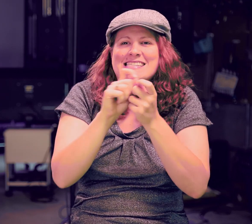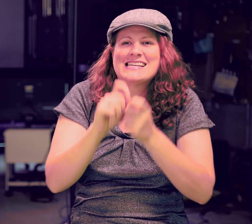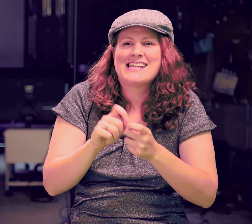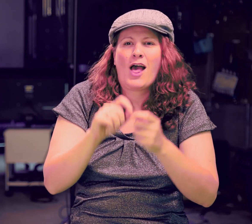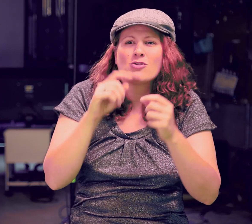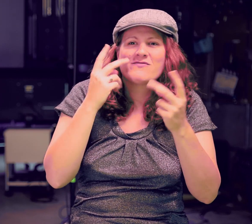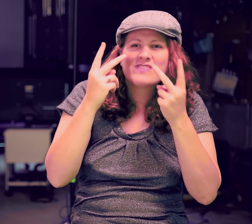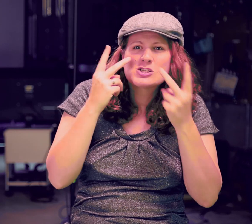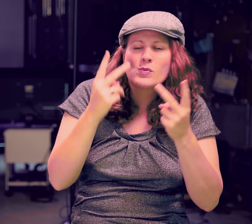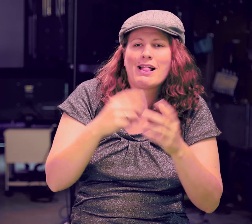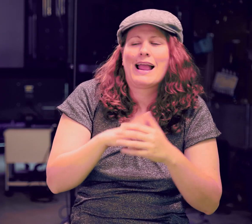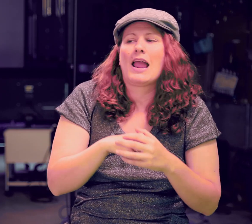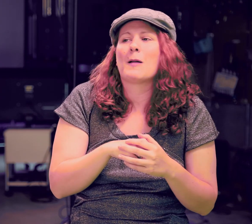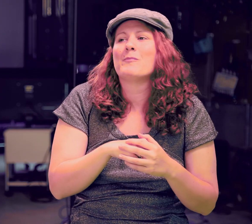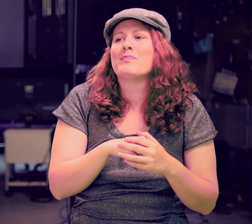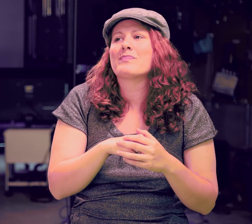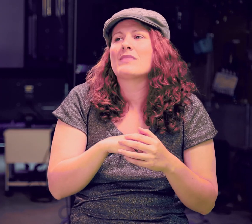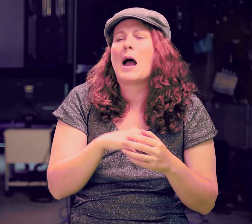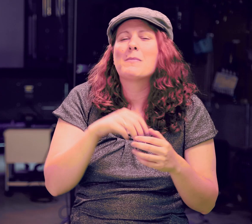Plus, I have more .. details visually.